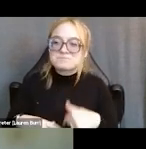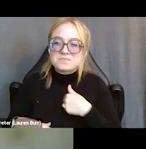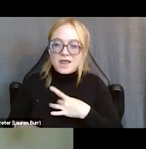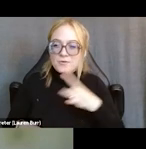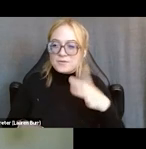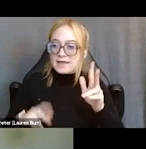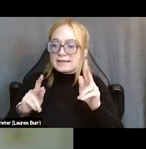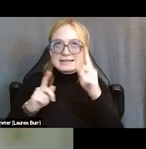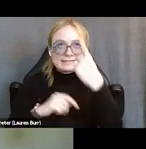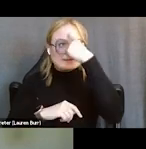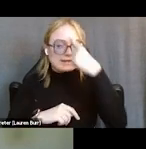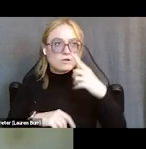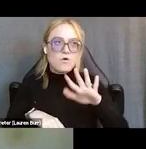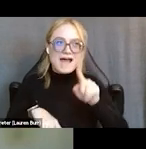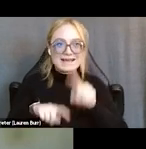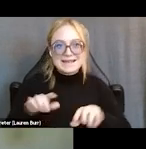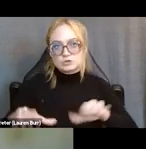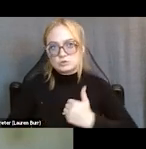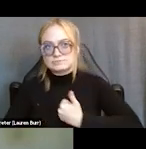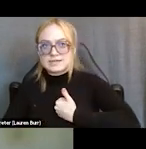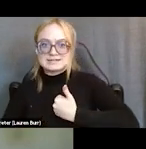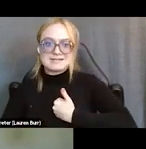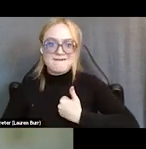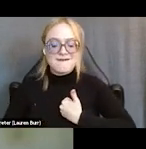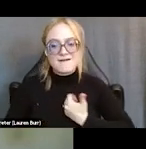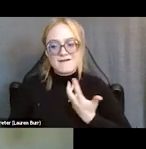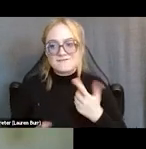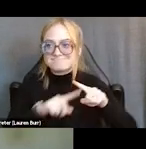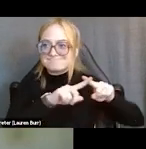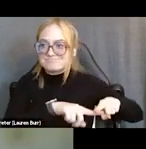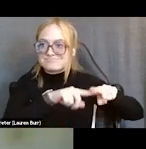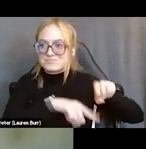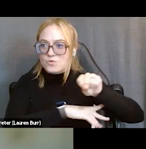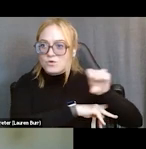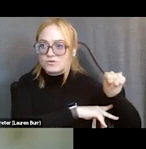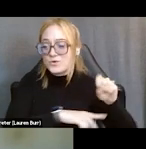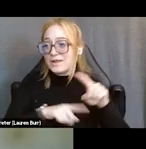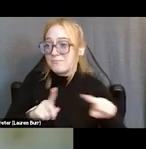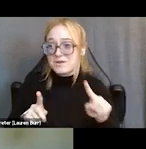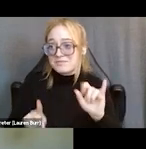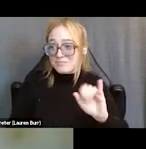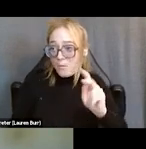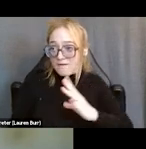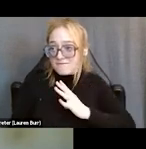But I found out that's not true and I will, as matter of fact, I'm sitting with Kate right now.